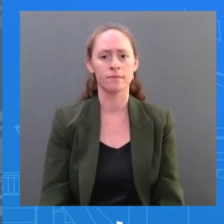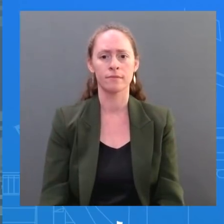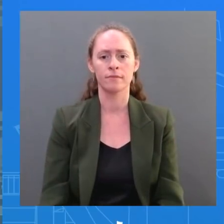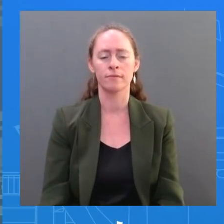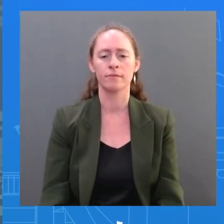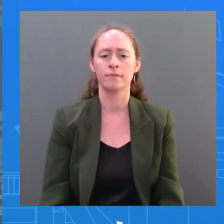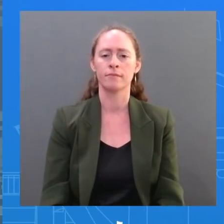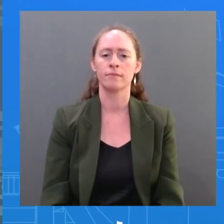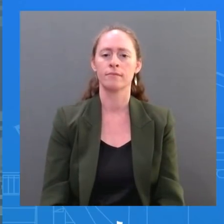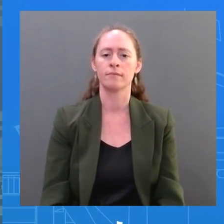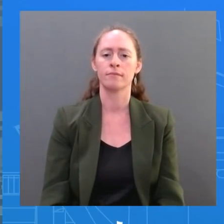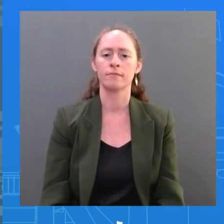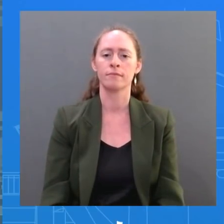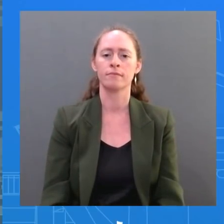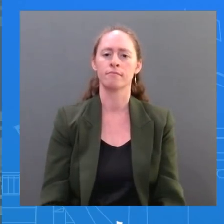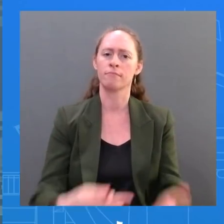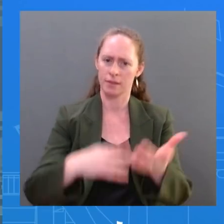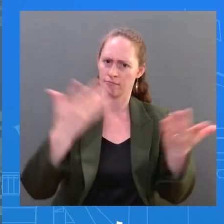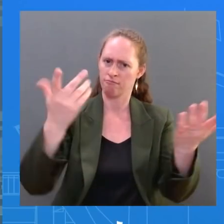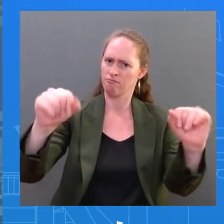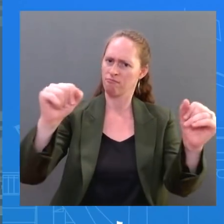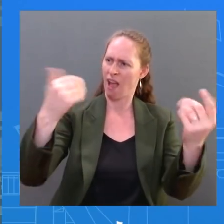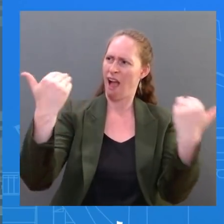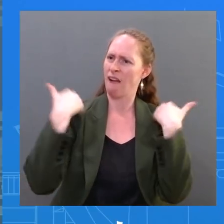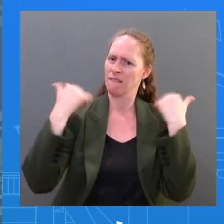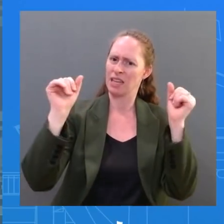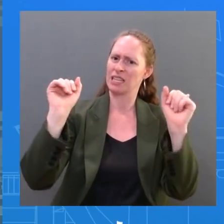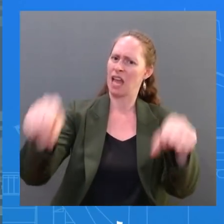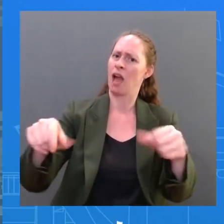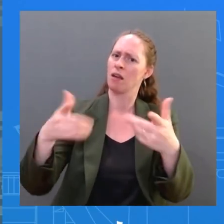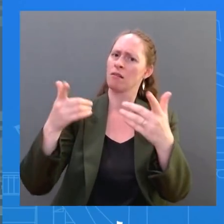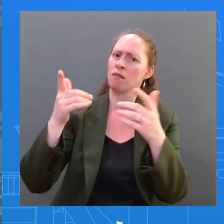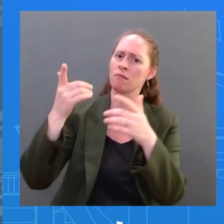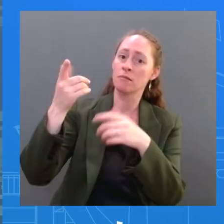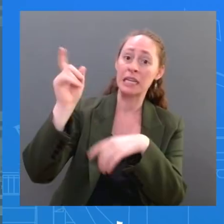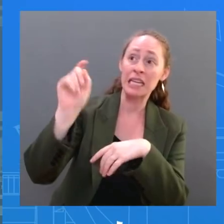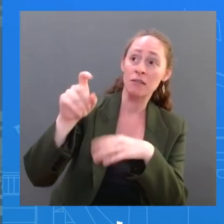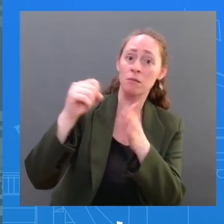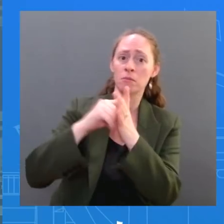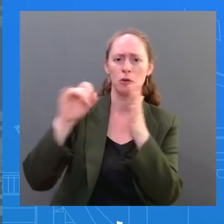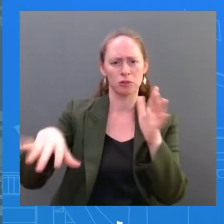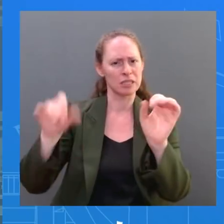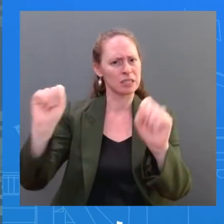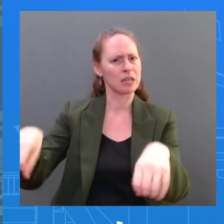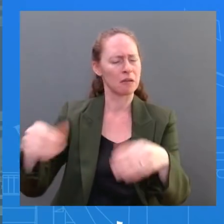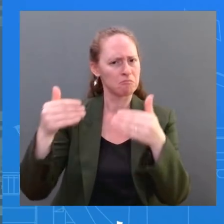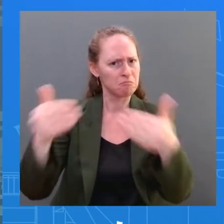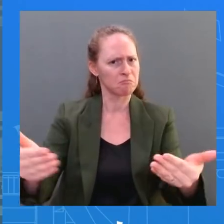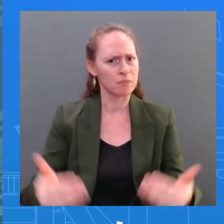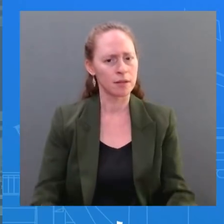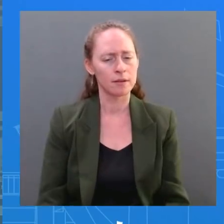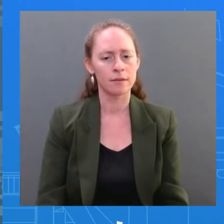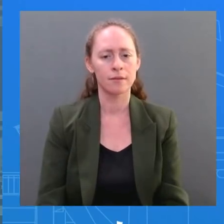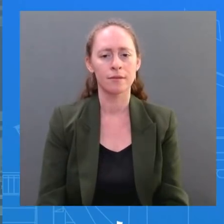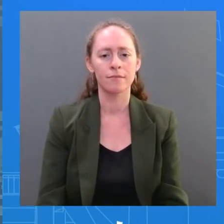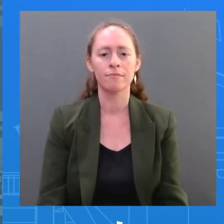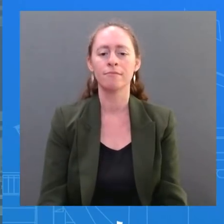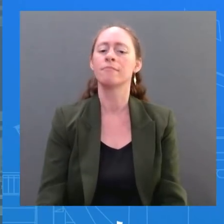has to declare a public health emergency. And it's not a question of legal authority that -- he has the authority to do that at any time.